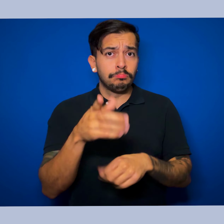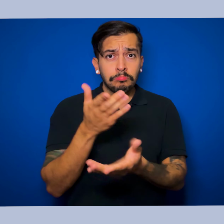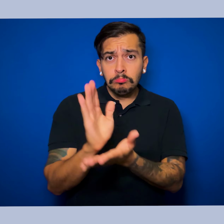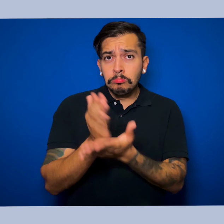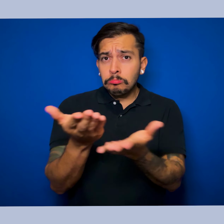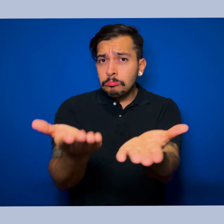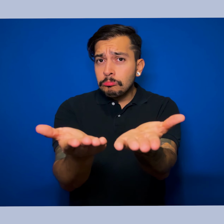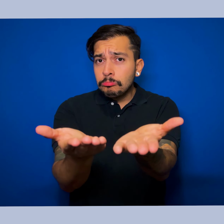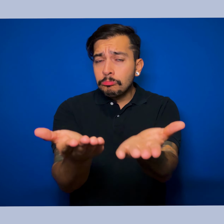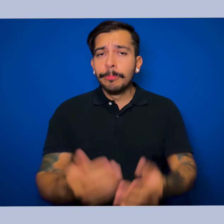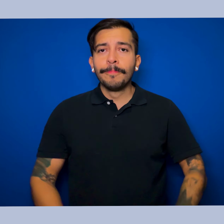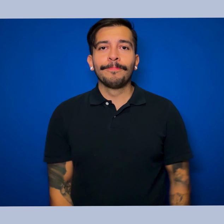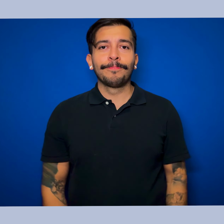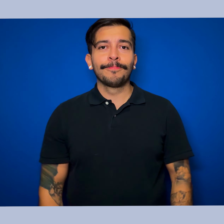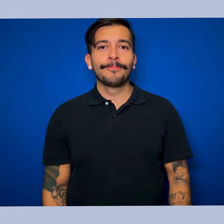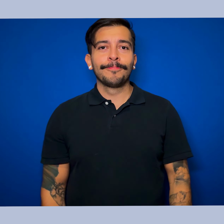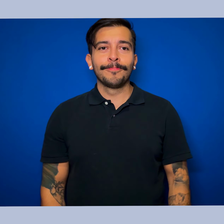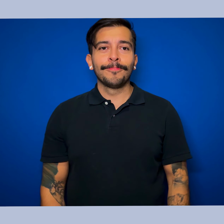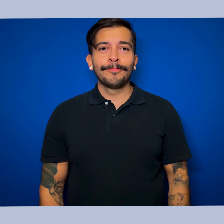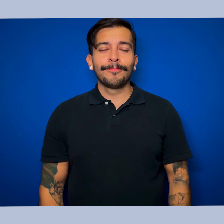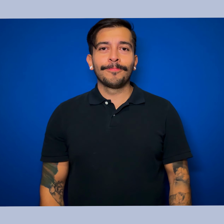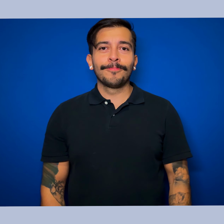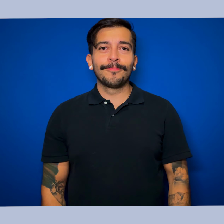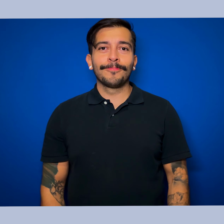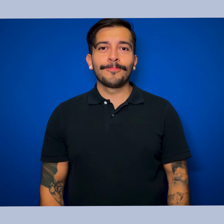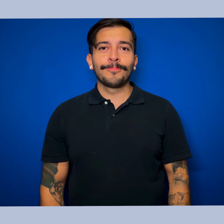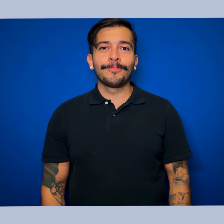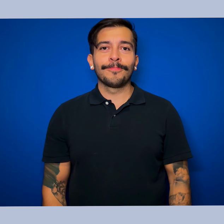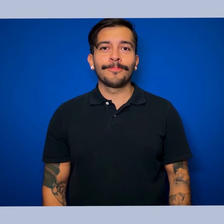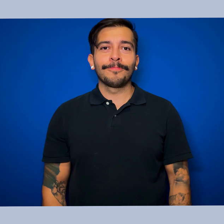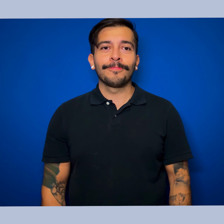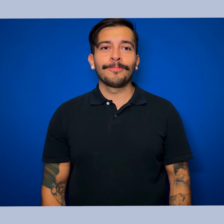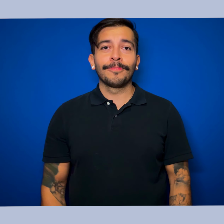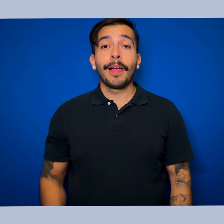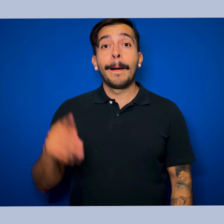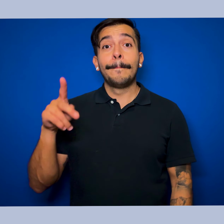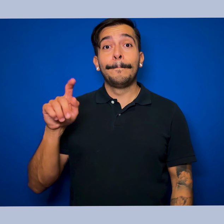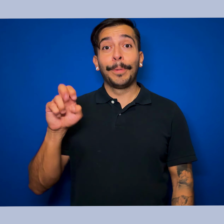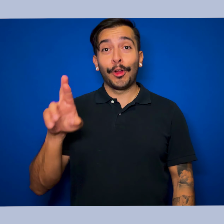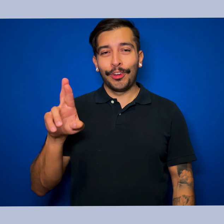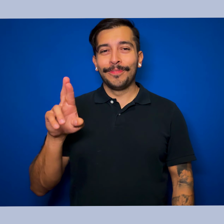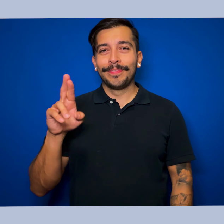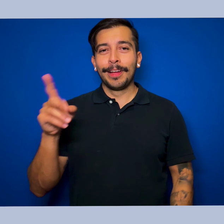Does that sound okay to you? Peter, Pastry chef.